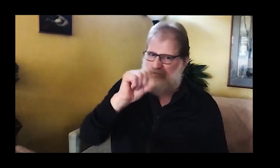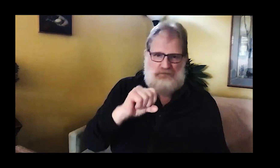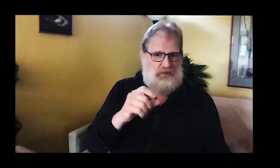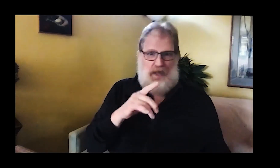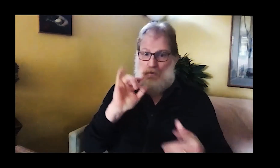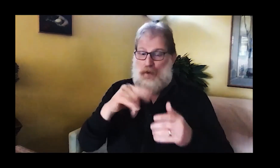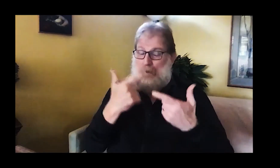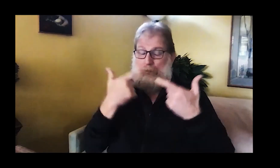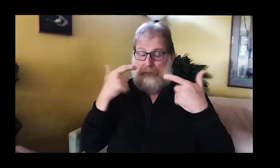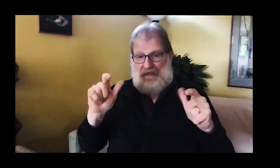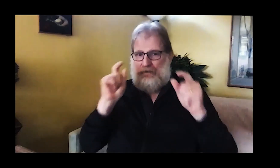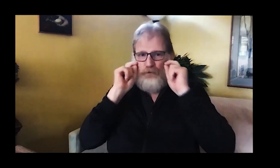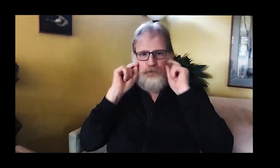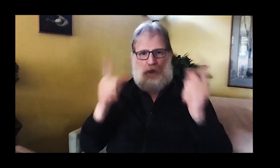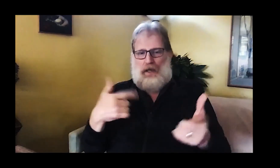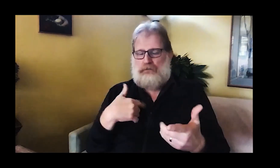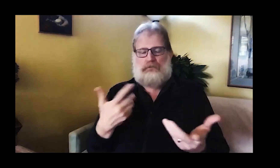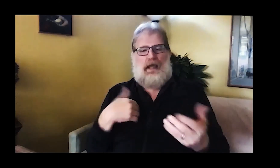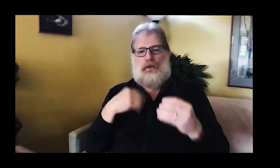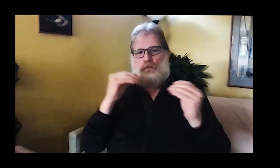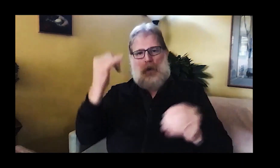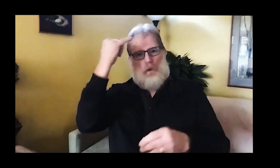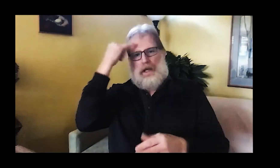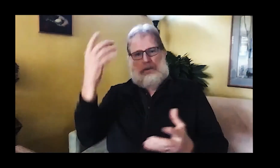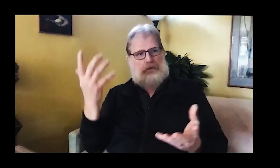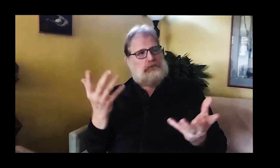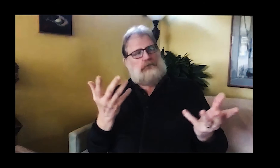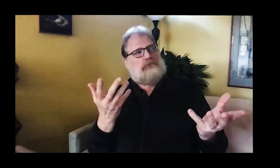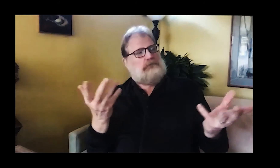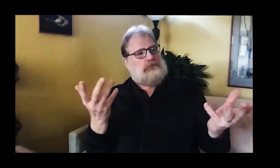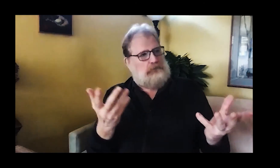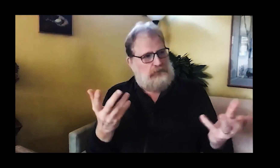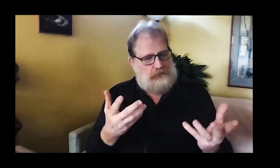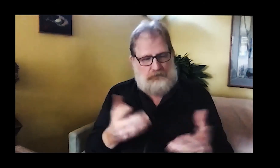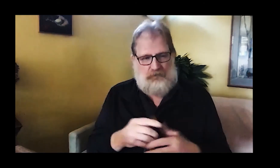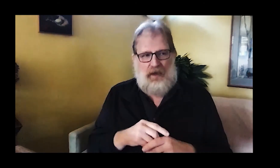Absolutely. That was a big surprise. I had no idea that that was going to happen.